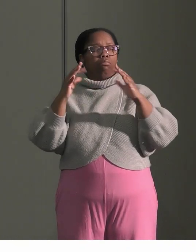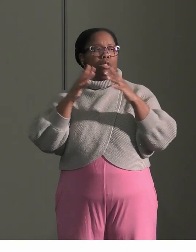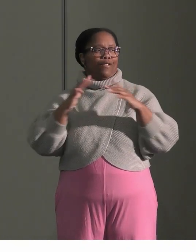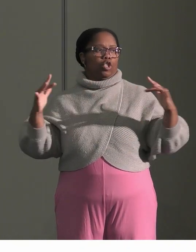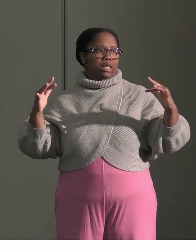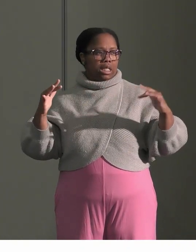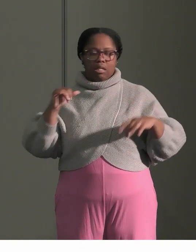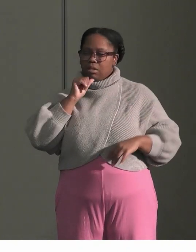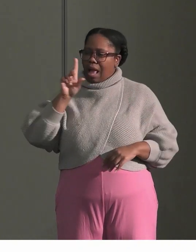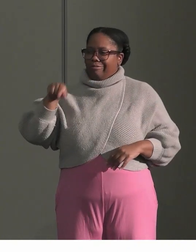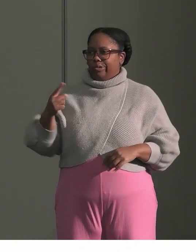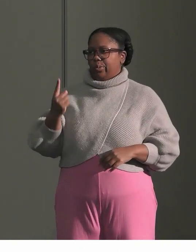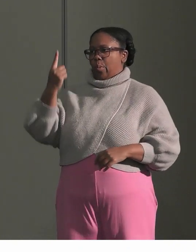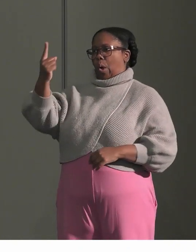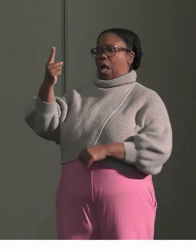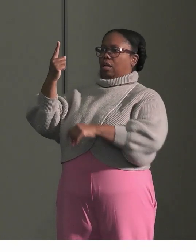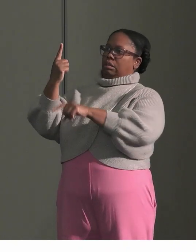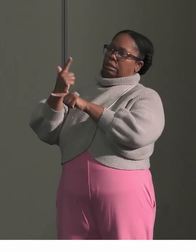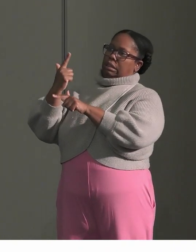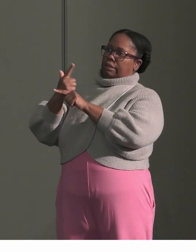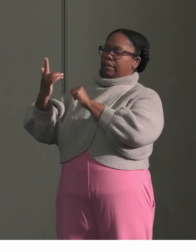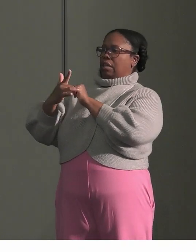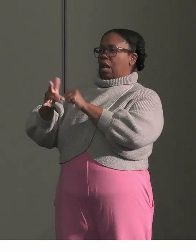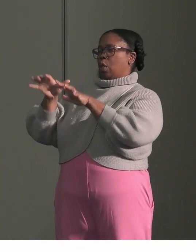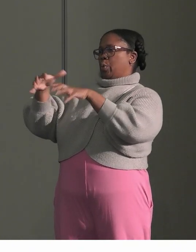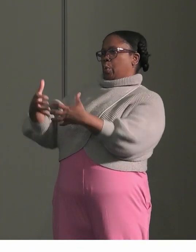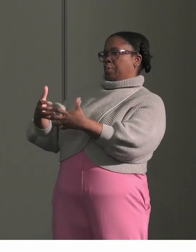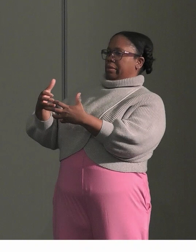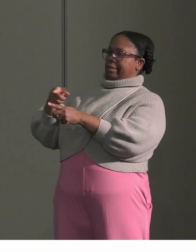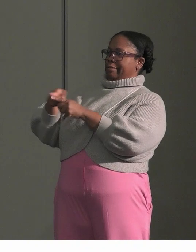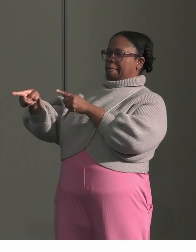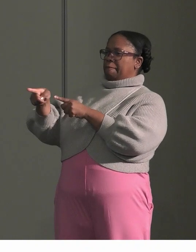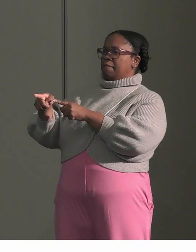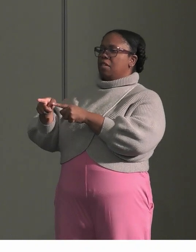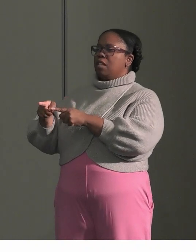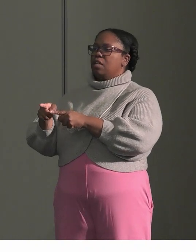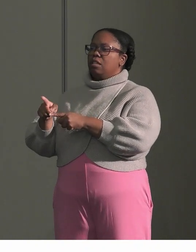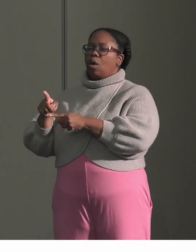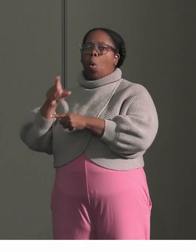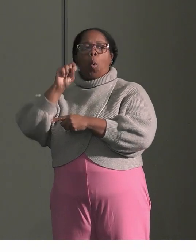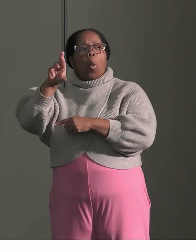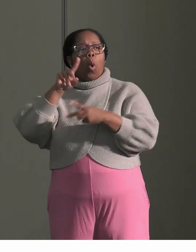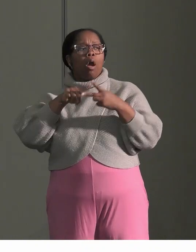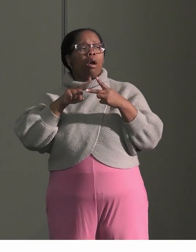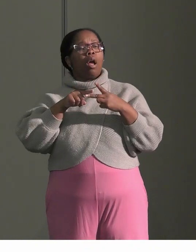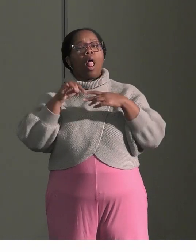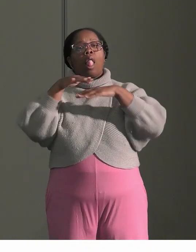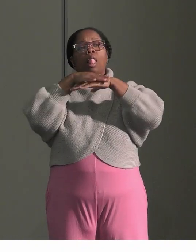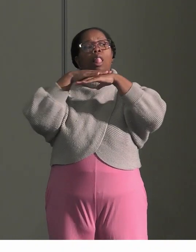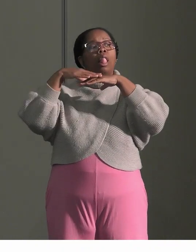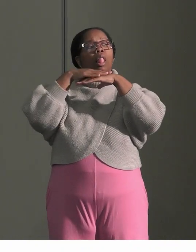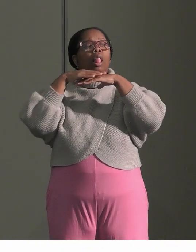working with one assistive technology group not going deep in one area. But instead trying to